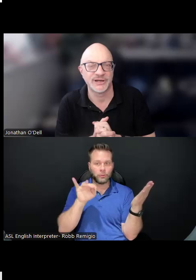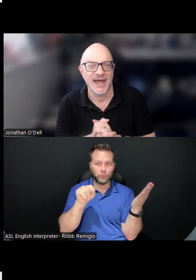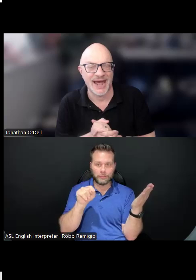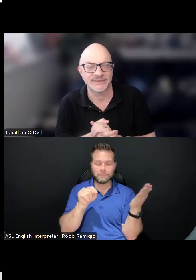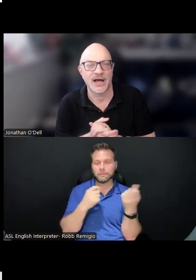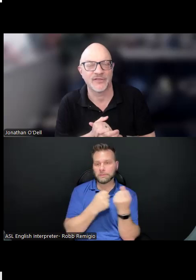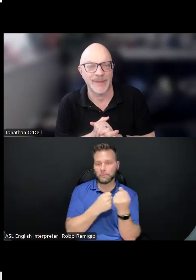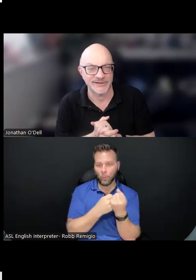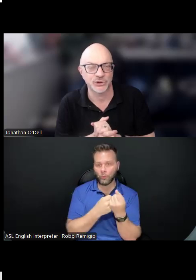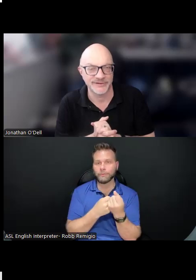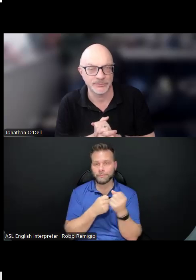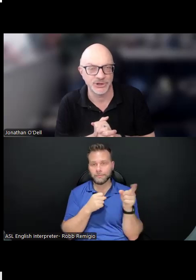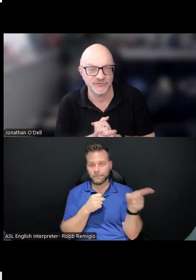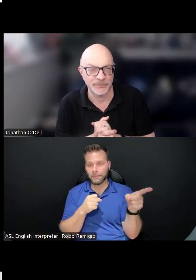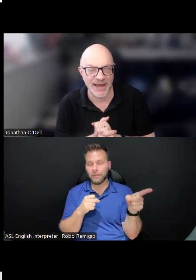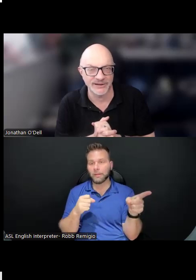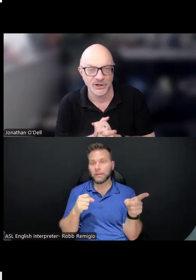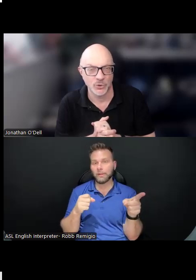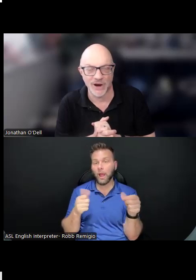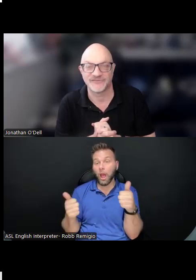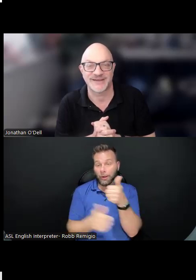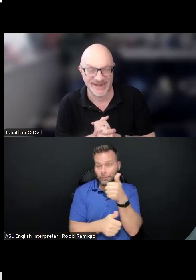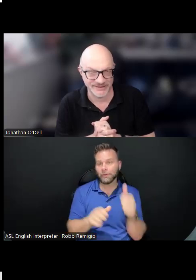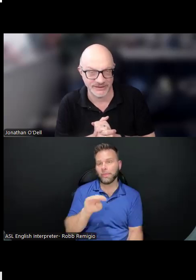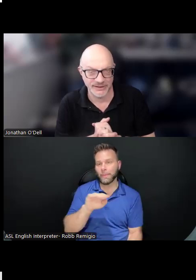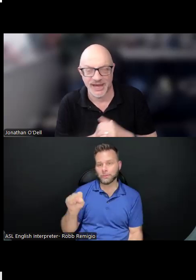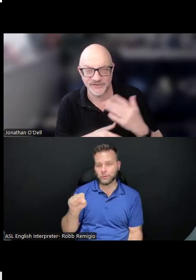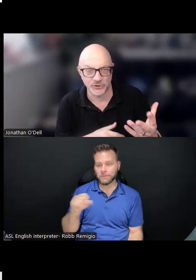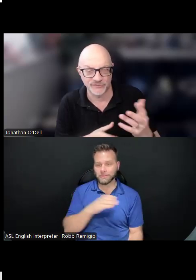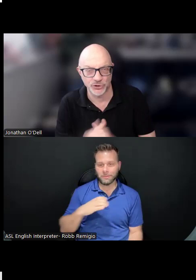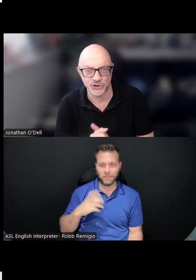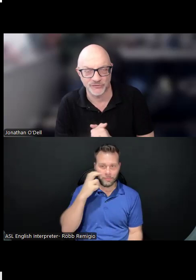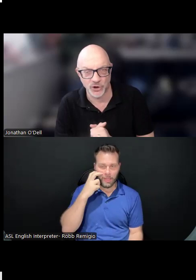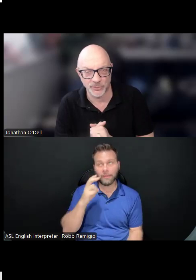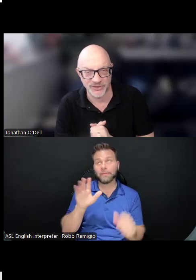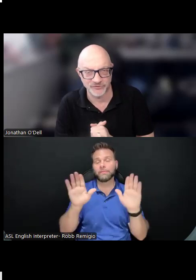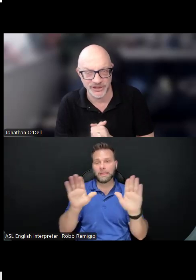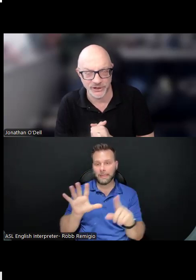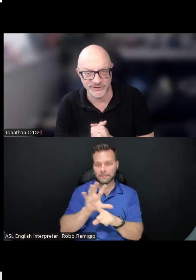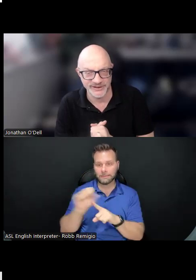Deaf-Blind unit, and the Deaf-Blind Support Unit at the Blind, who are fantastic.